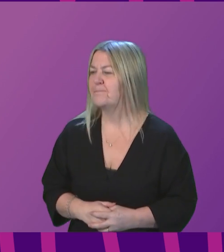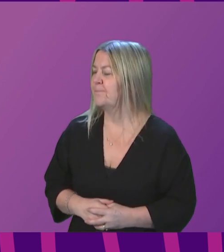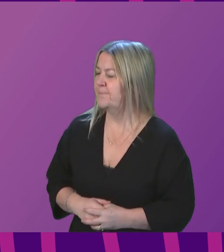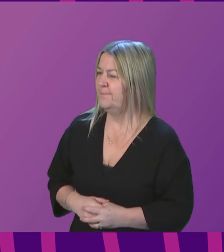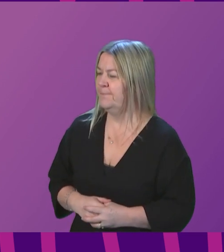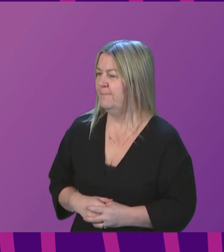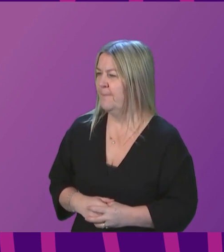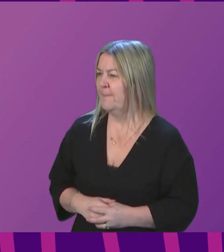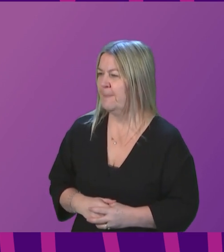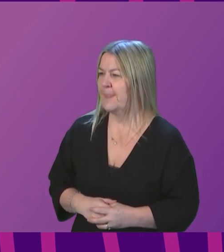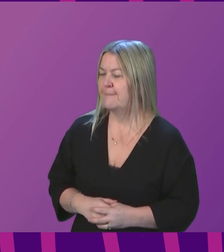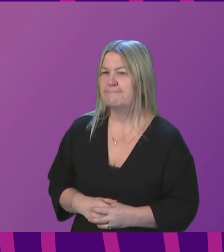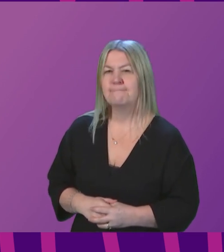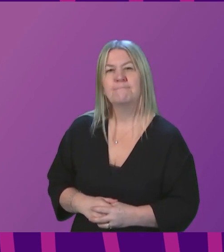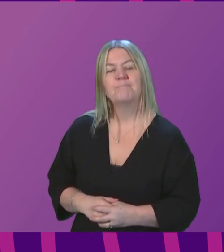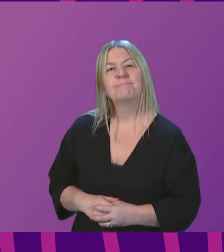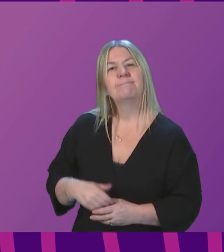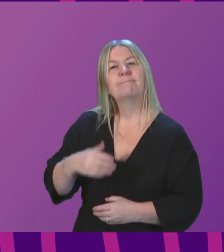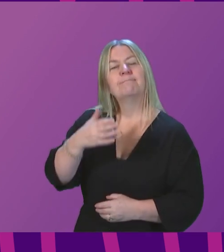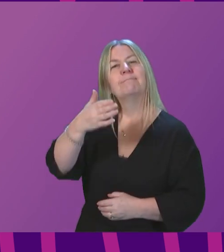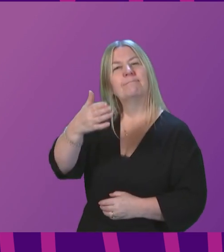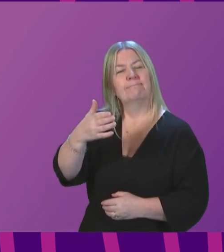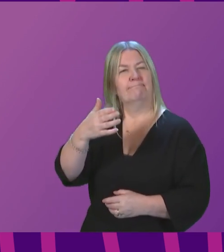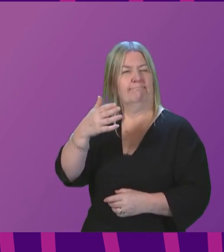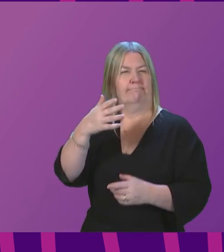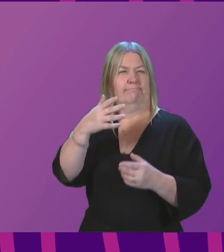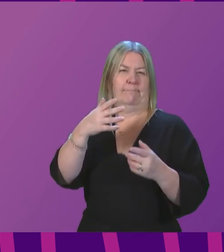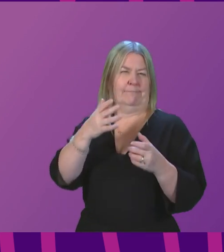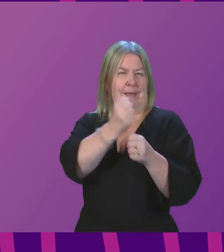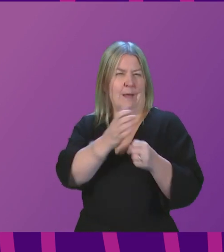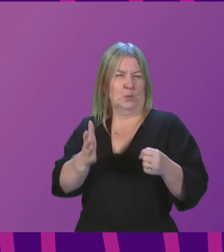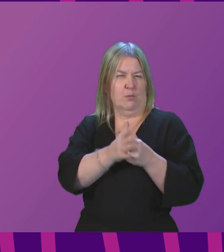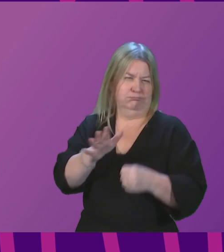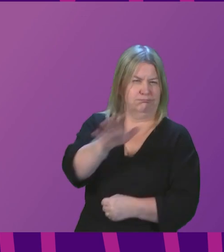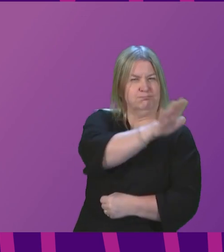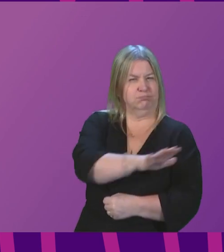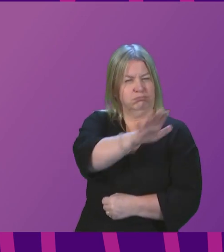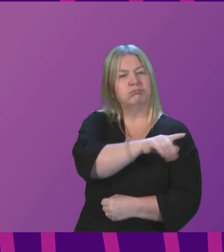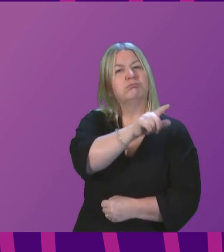Constituents in Lancefield Quay in Glasgow are living with what have been deemed 22 intolerable